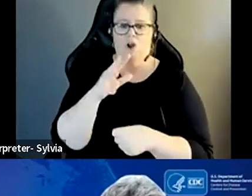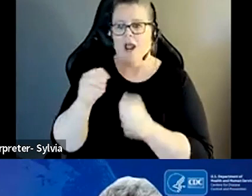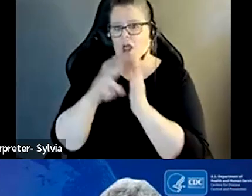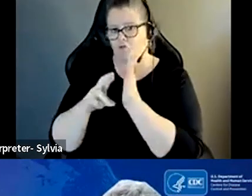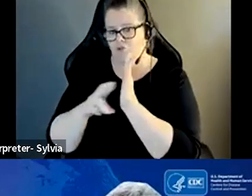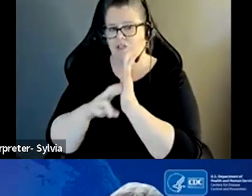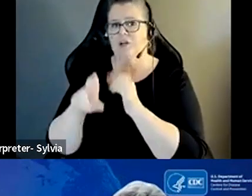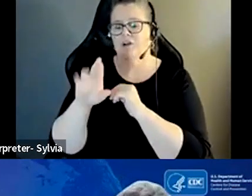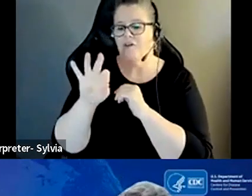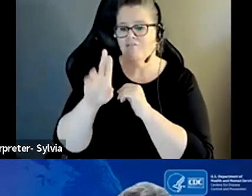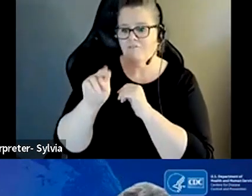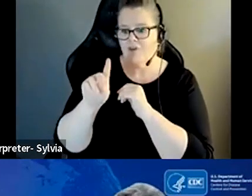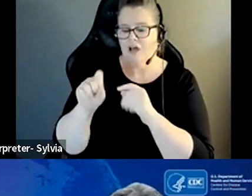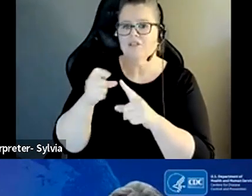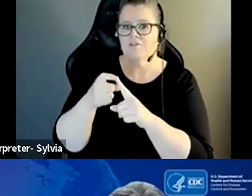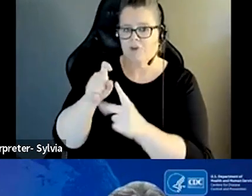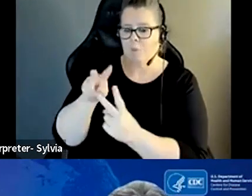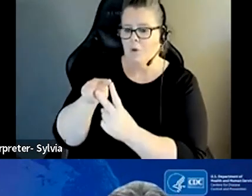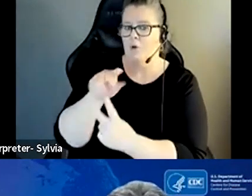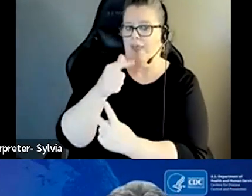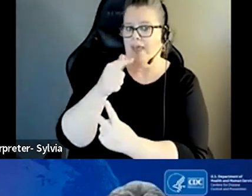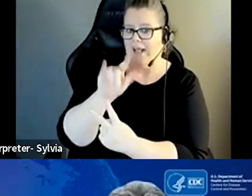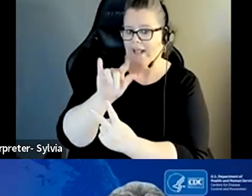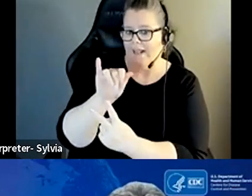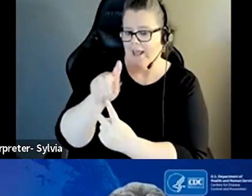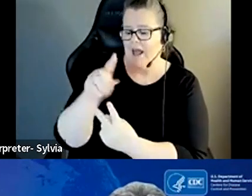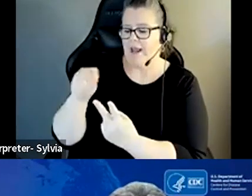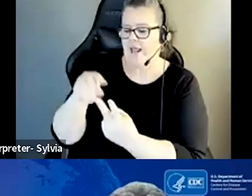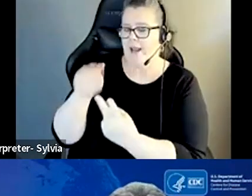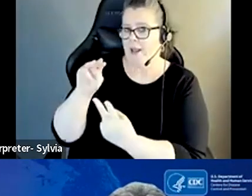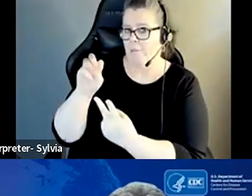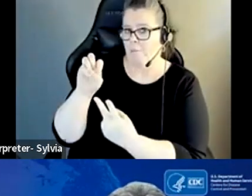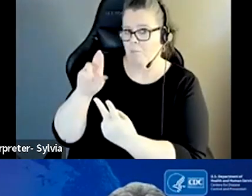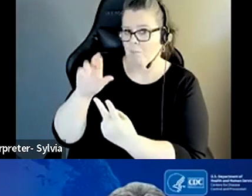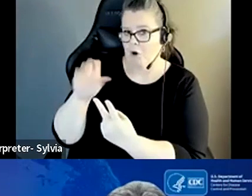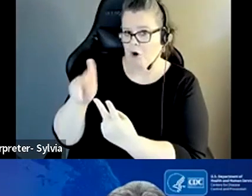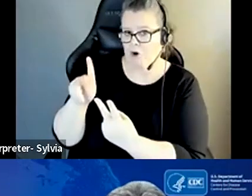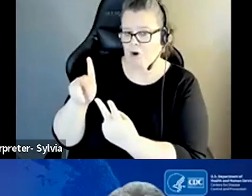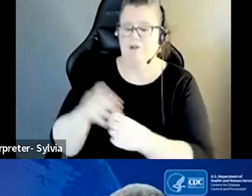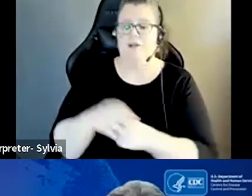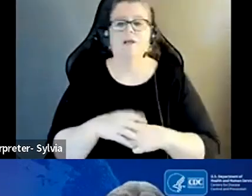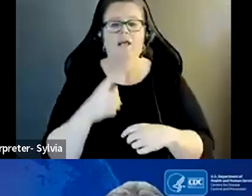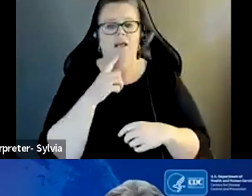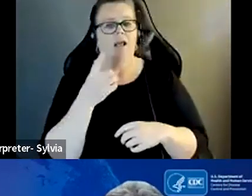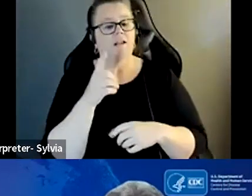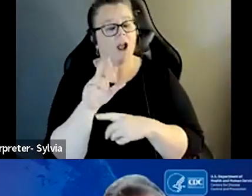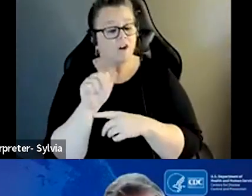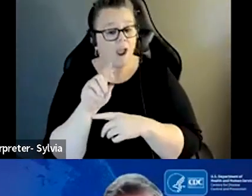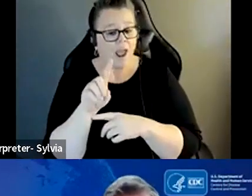Thanks so much. Dr. Albert, I believe is on clinical service this week and so will be unable to attend today.